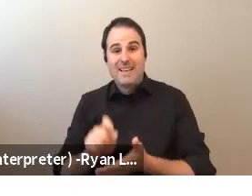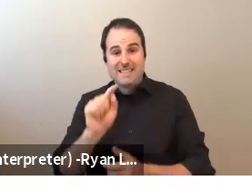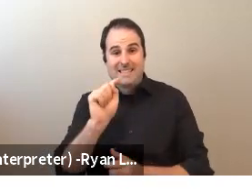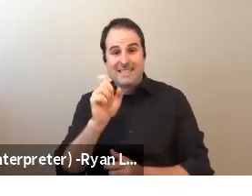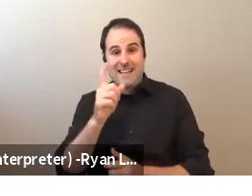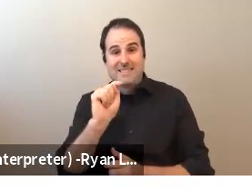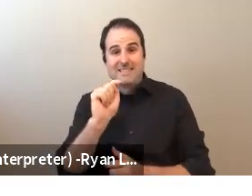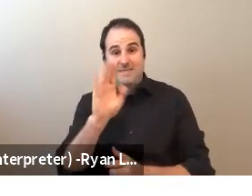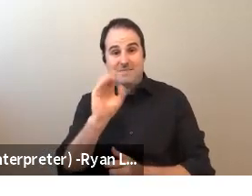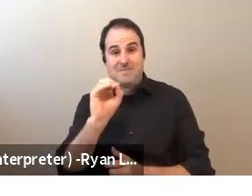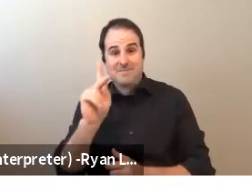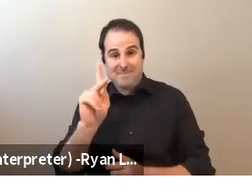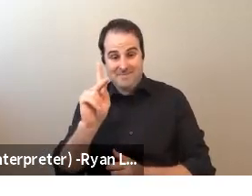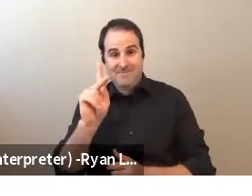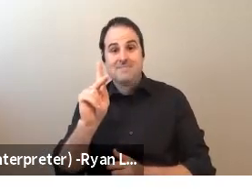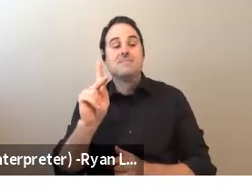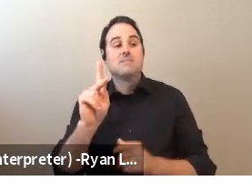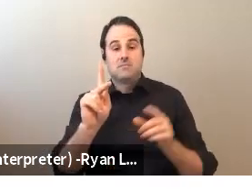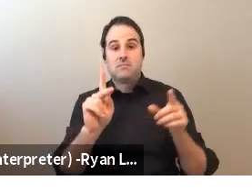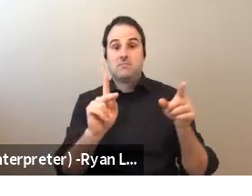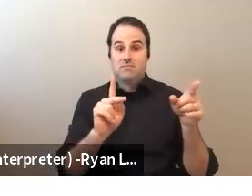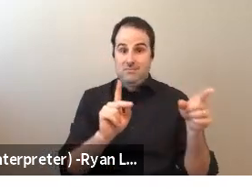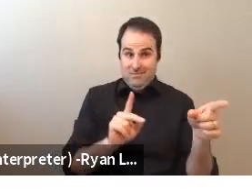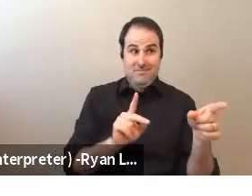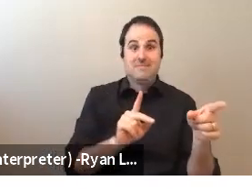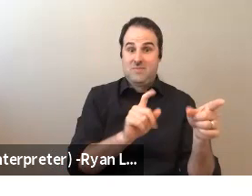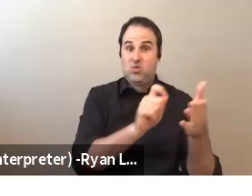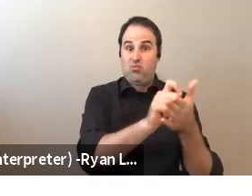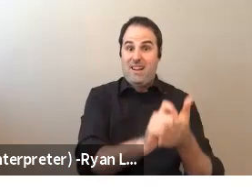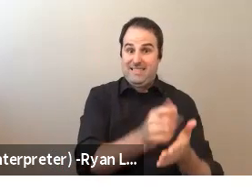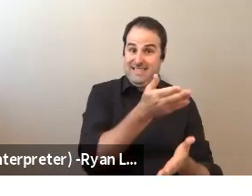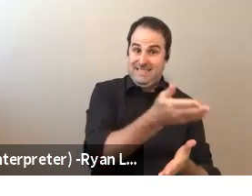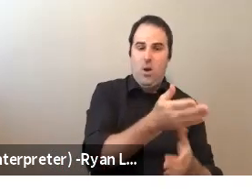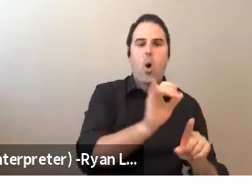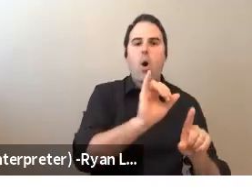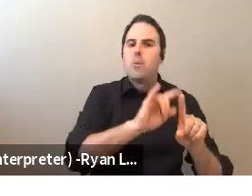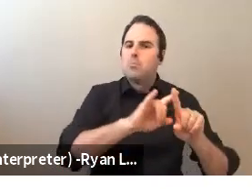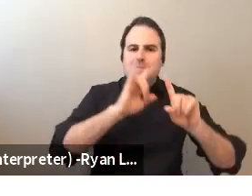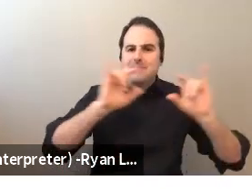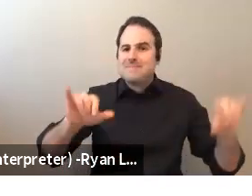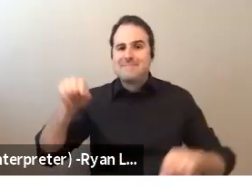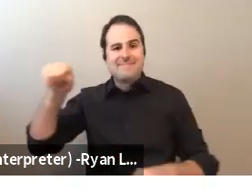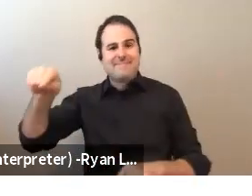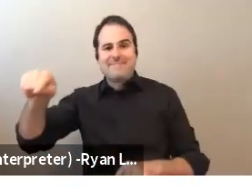Sally Potter: Also commercial textbook authors. So it's not like they're donating their time they are getting paid, they're just getting paid out of grant money.